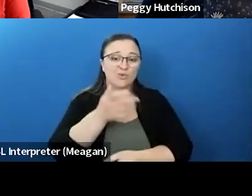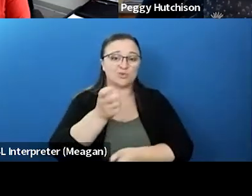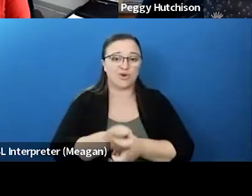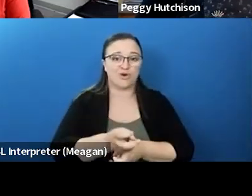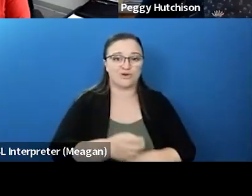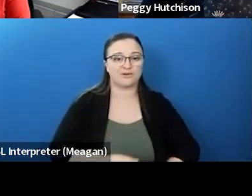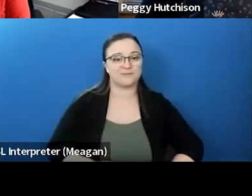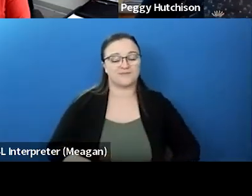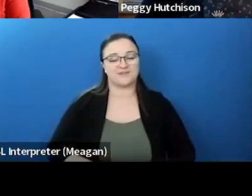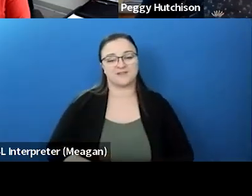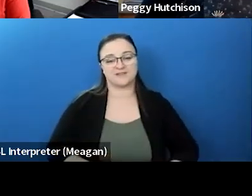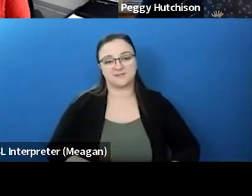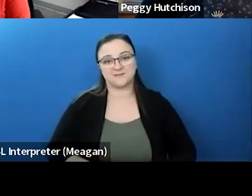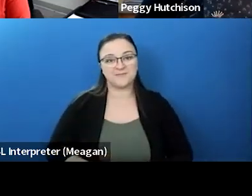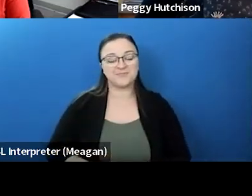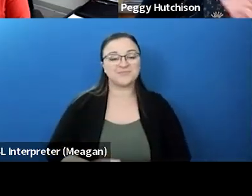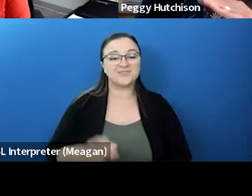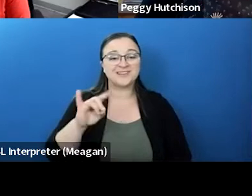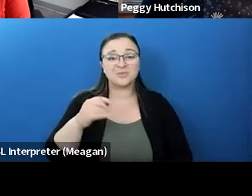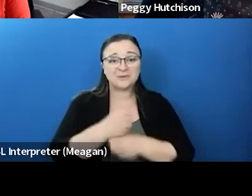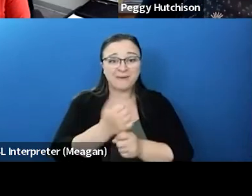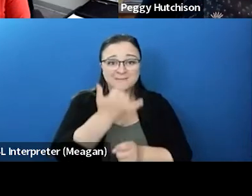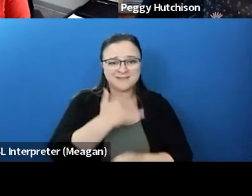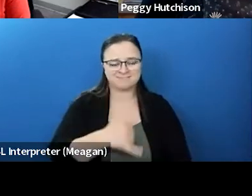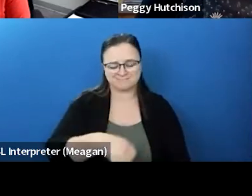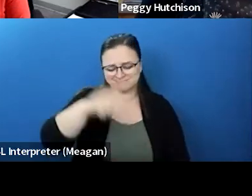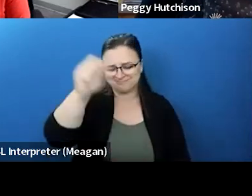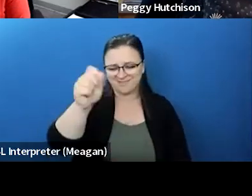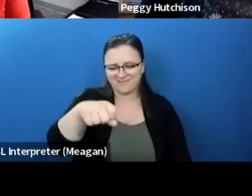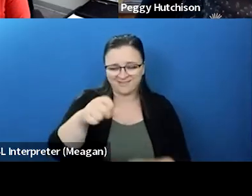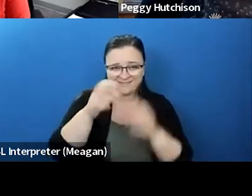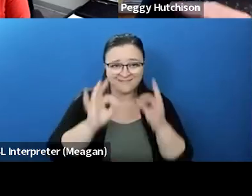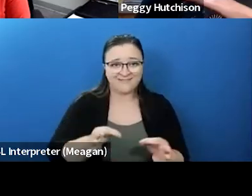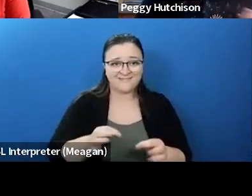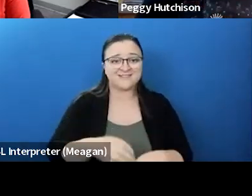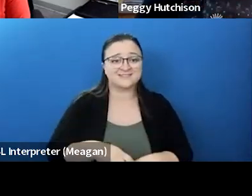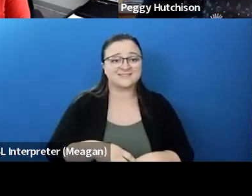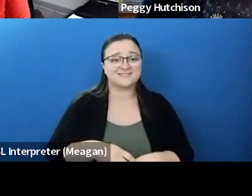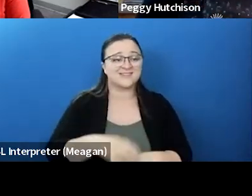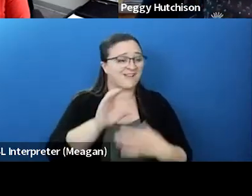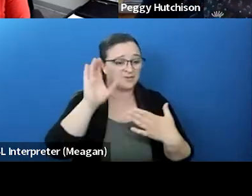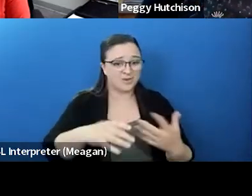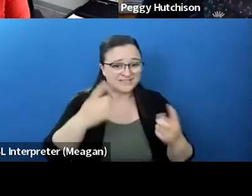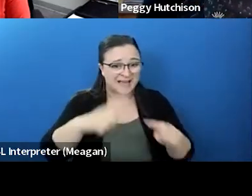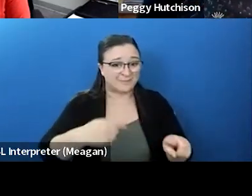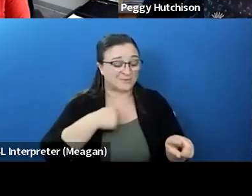And did we make mistakes, absolutely. We did, we have unintended consequences, absolutely. For example,